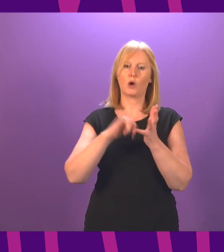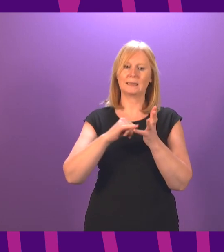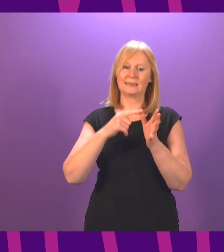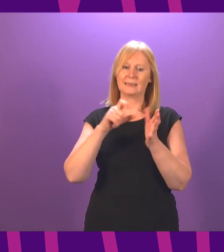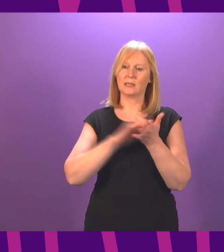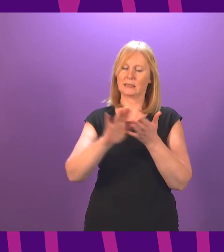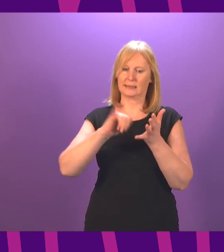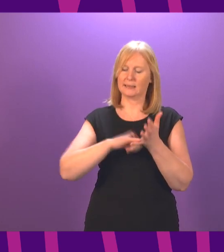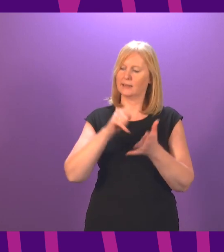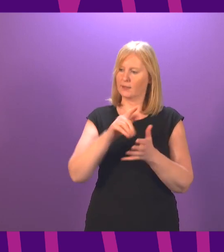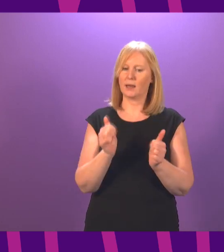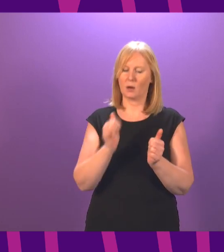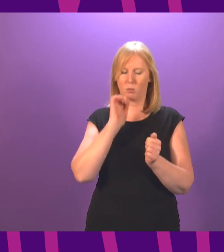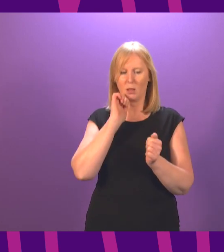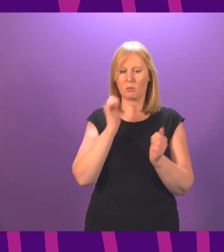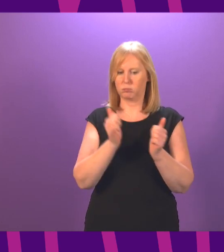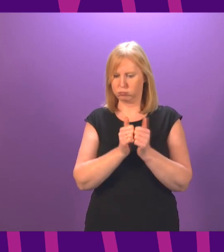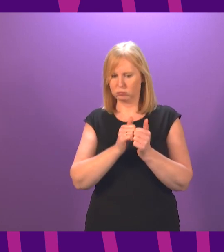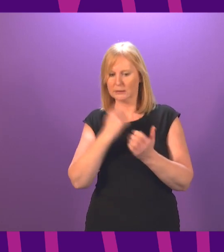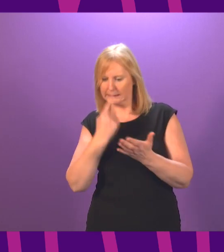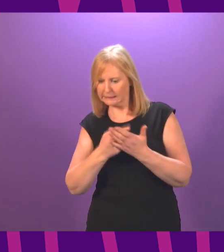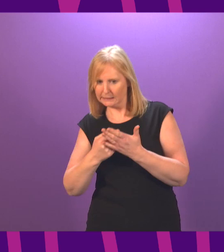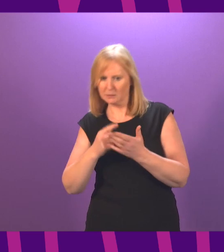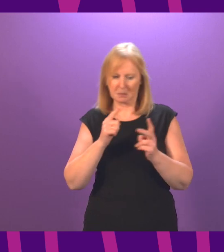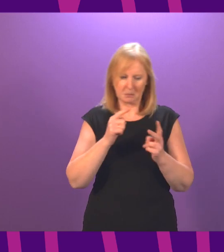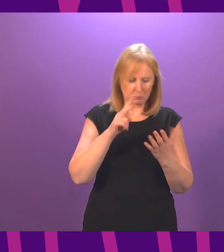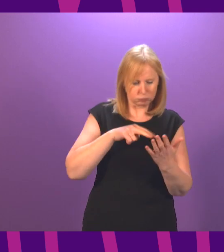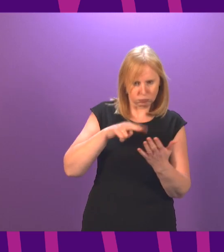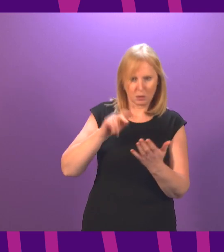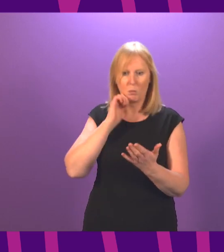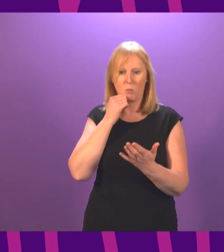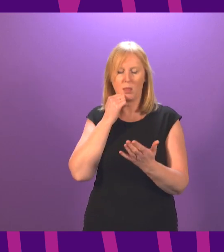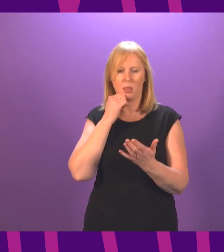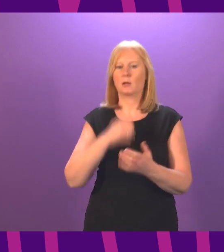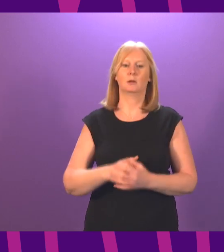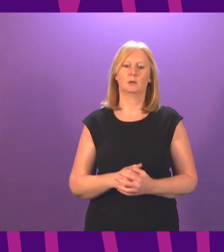the body that considers any new planning application that is submitted to it. As I understand it,